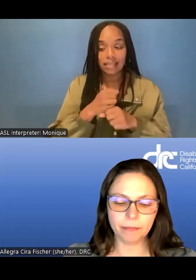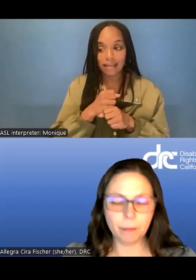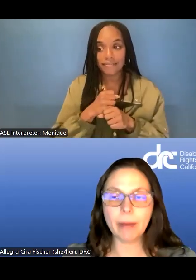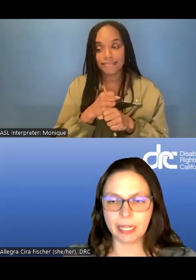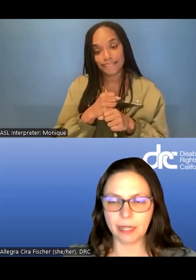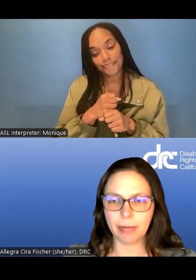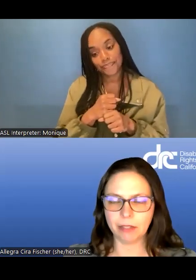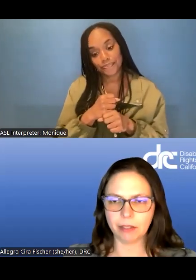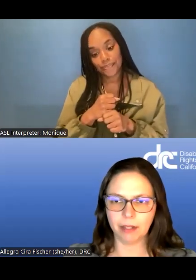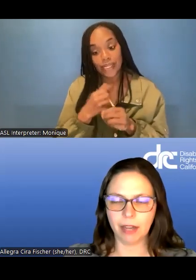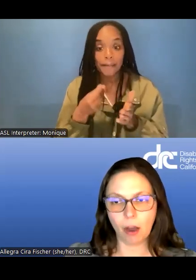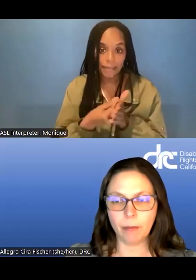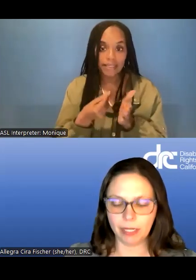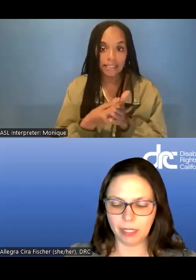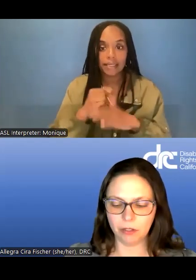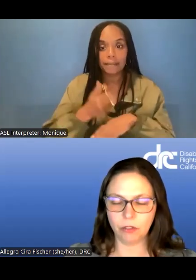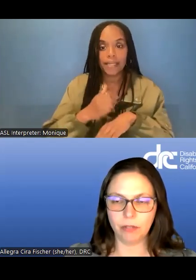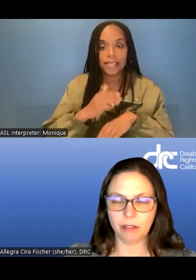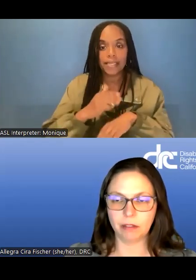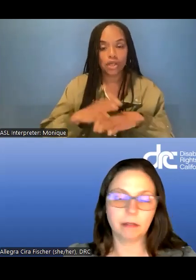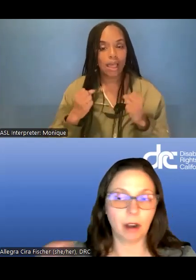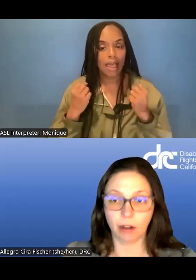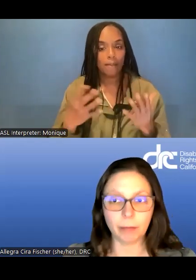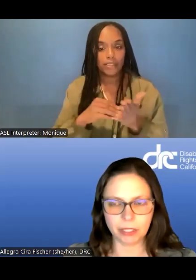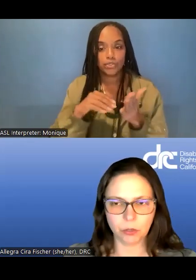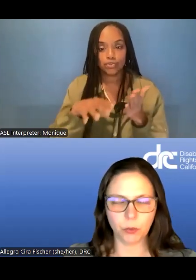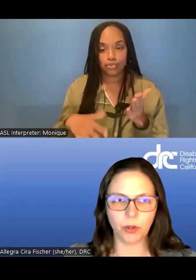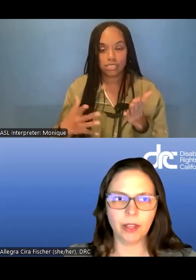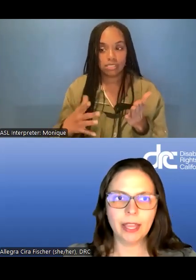money based on how many students are coming to school.